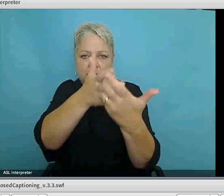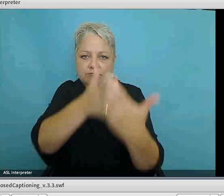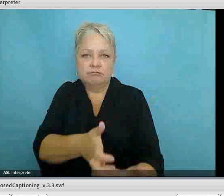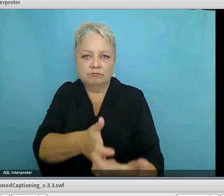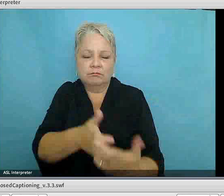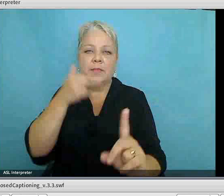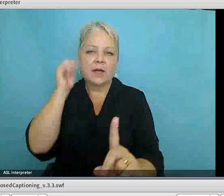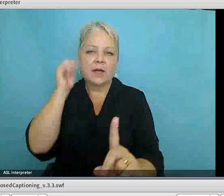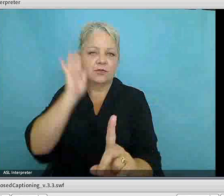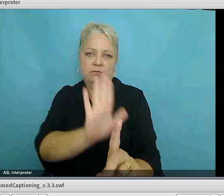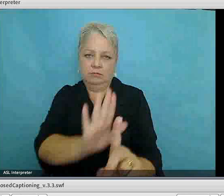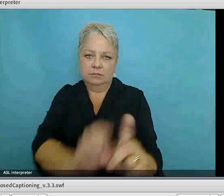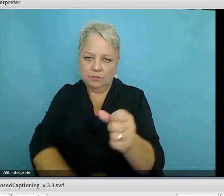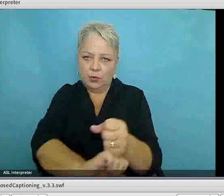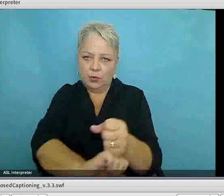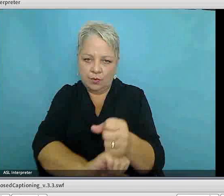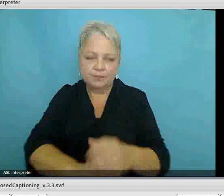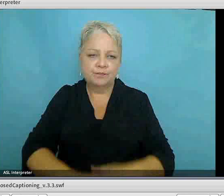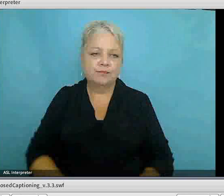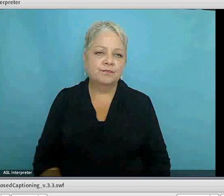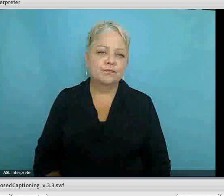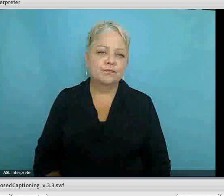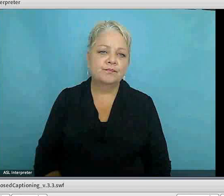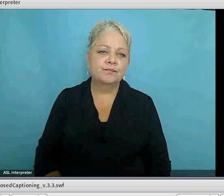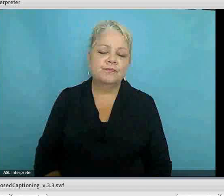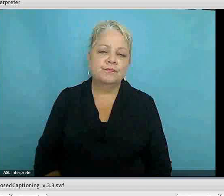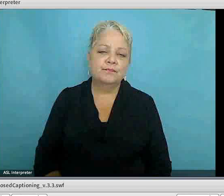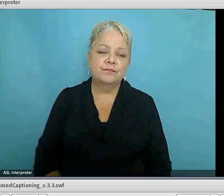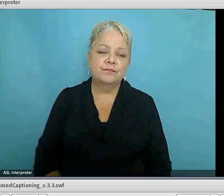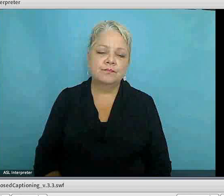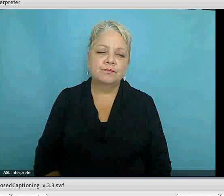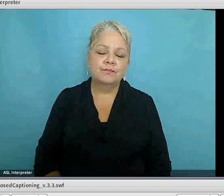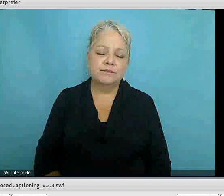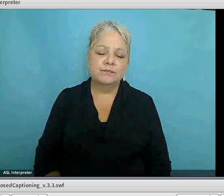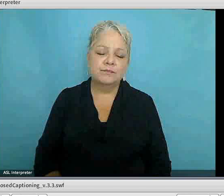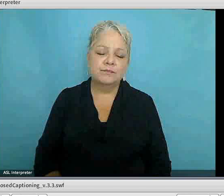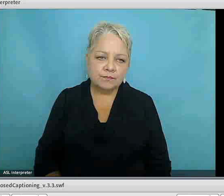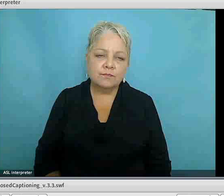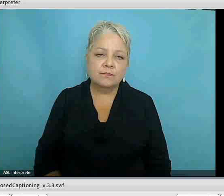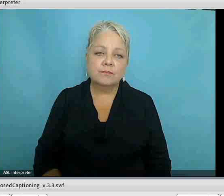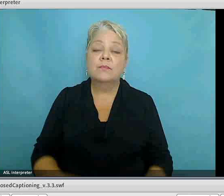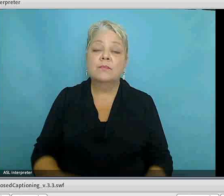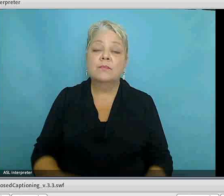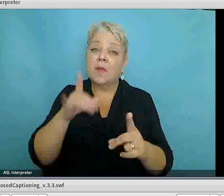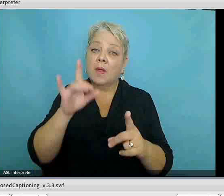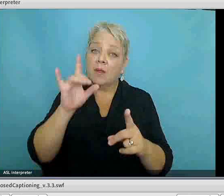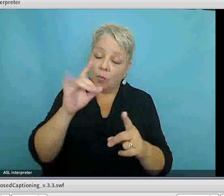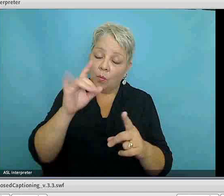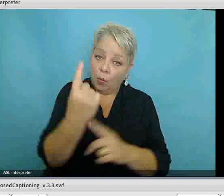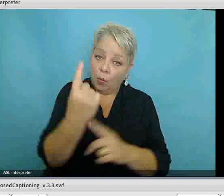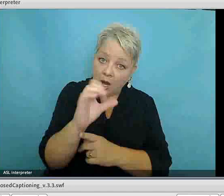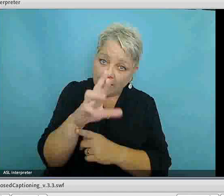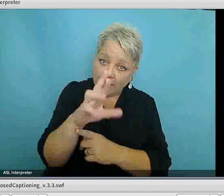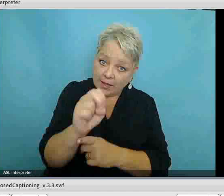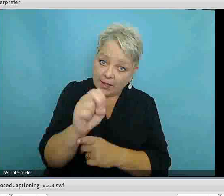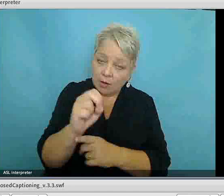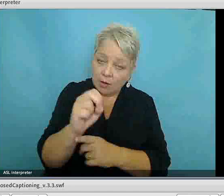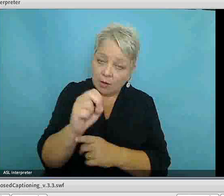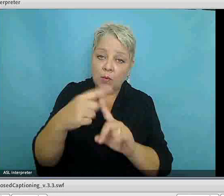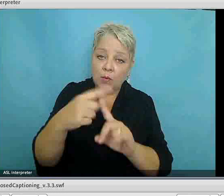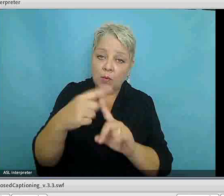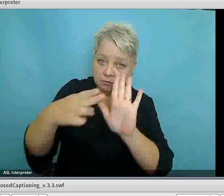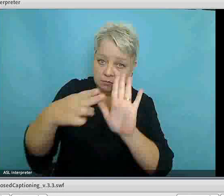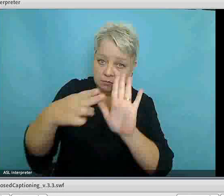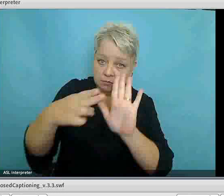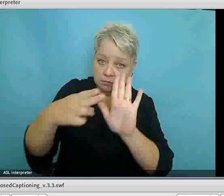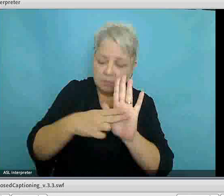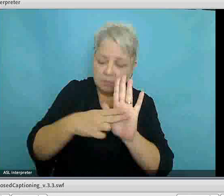It will involve a person-centered care plan, and by person-centered care, we're looking